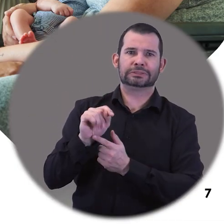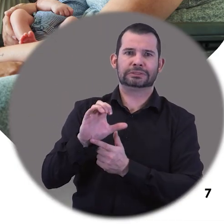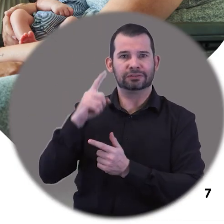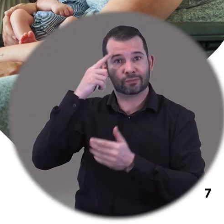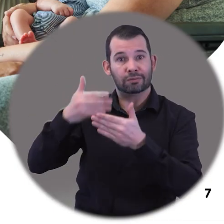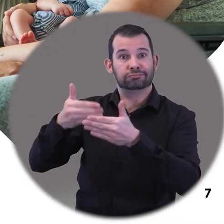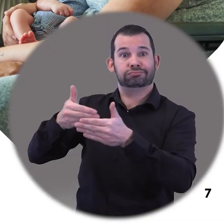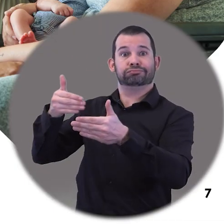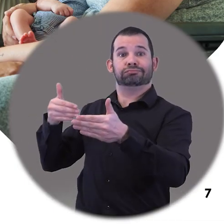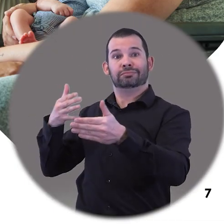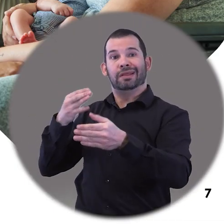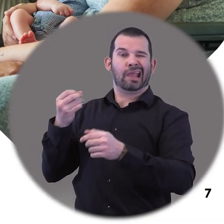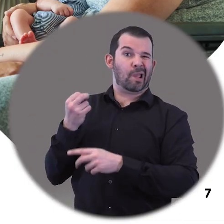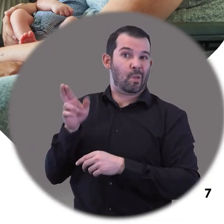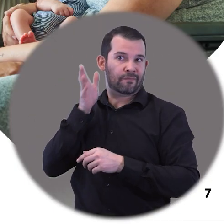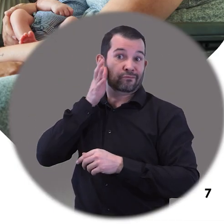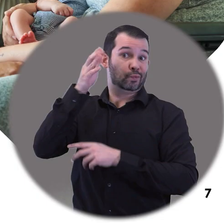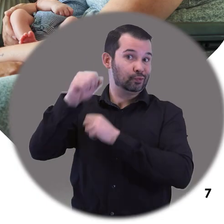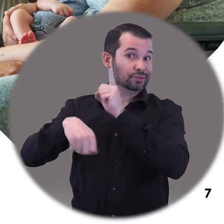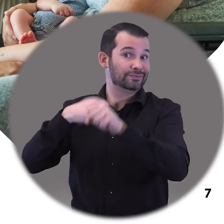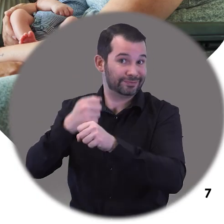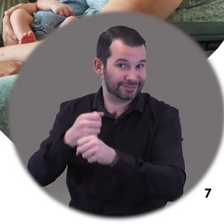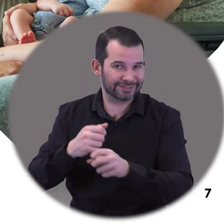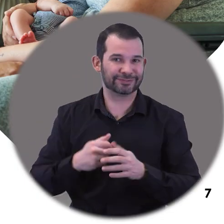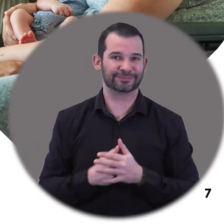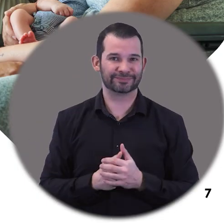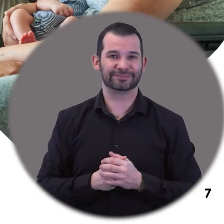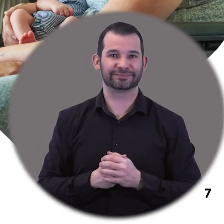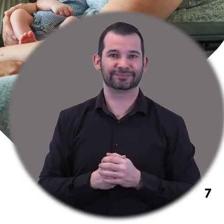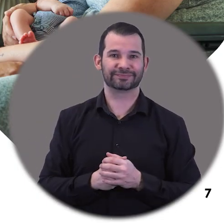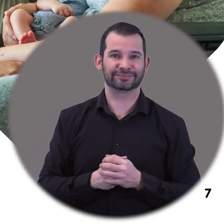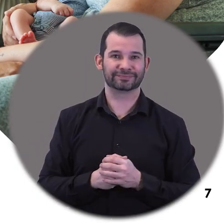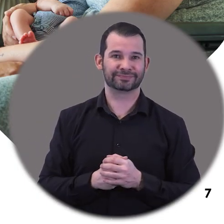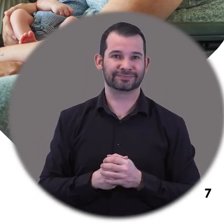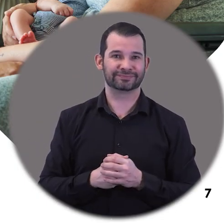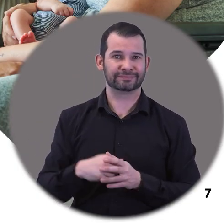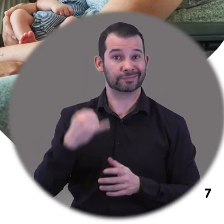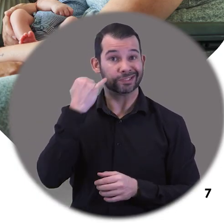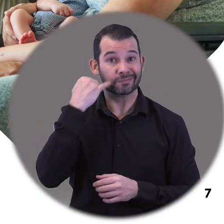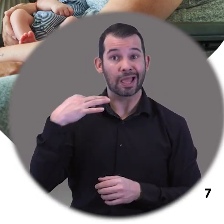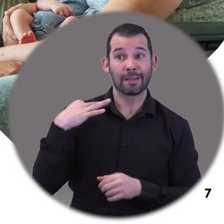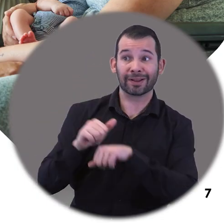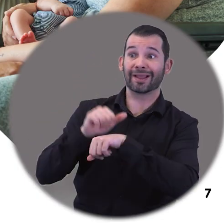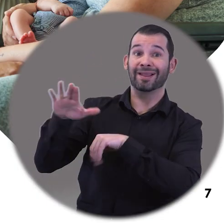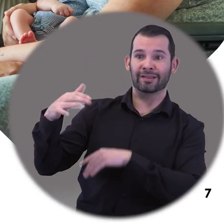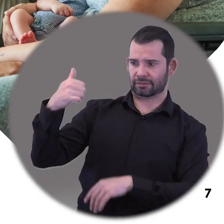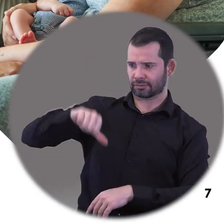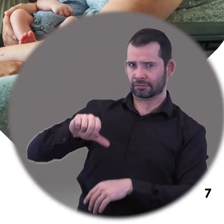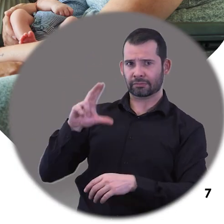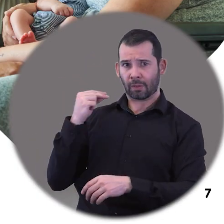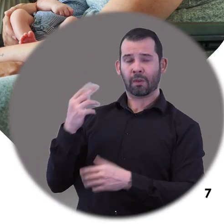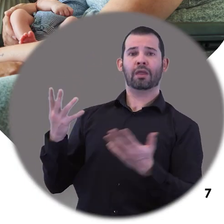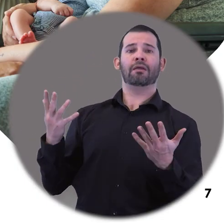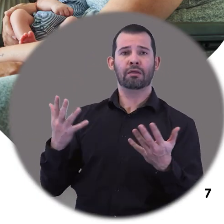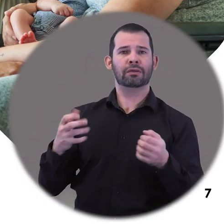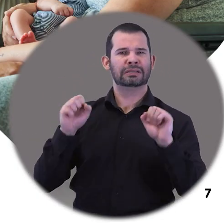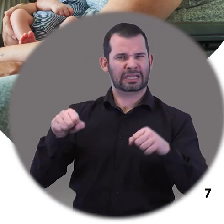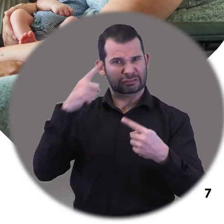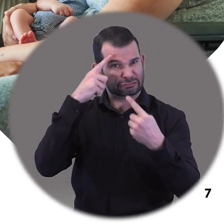for previous and/or future years. If your application is denied and you disagree with the decision,